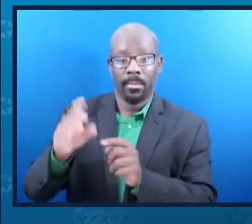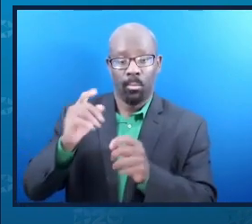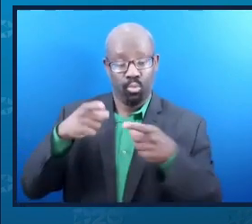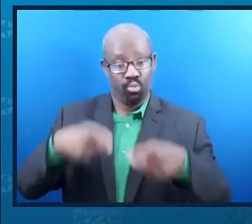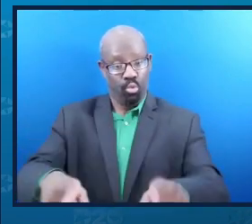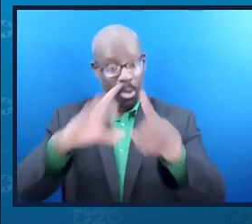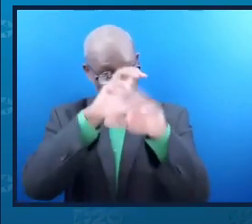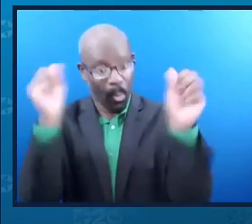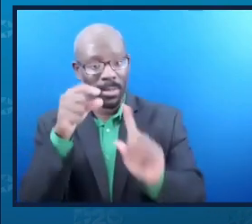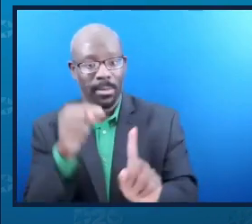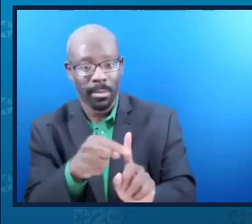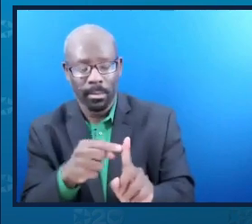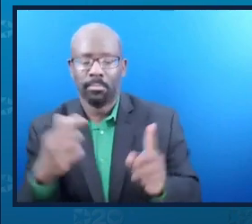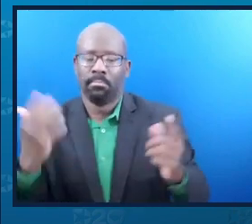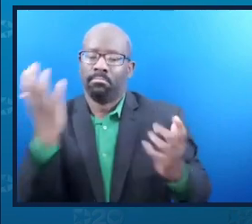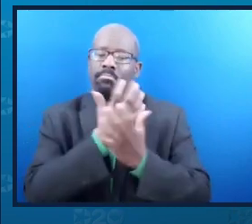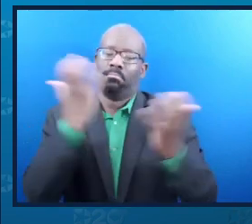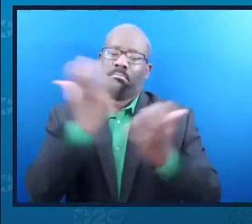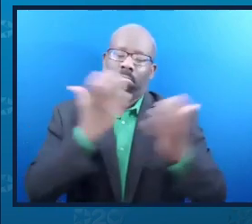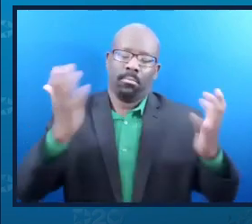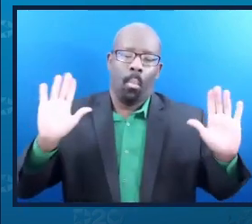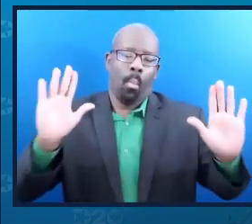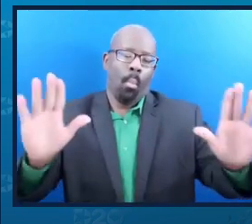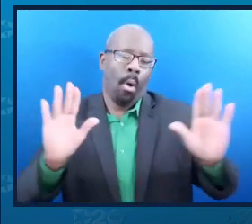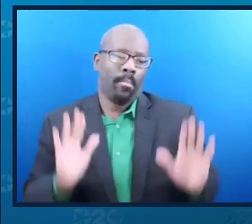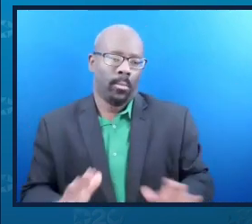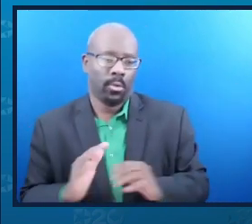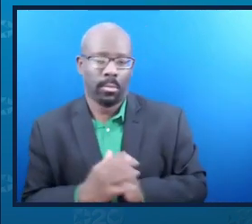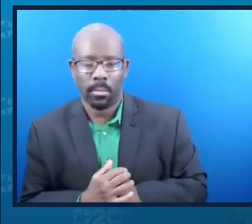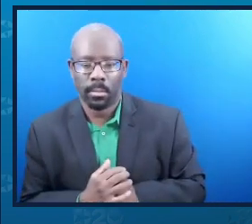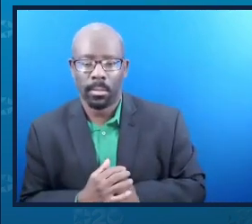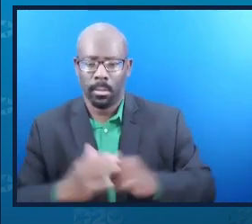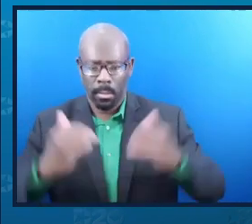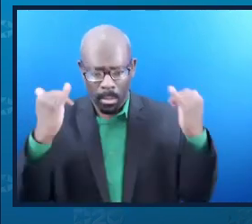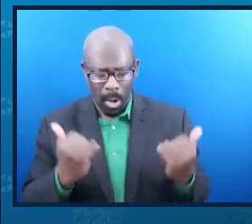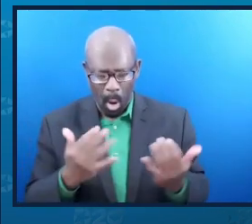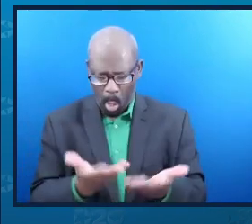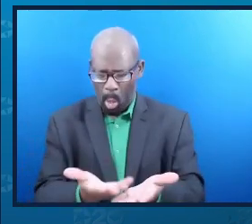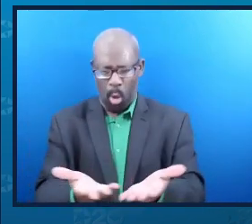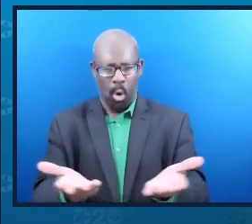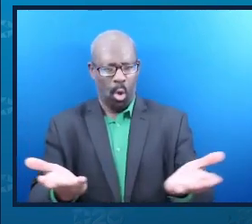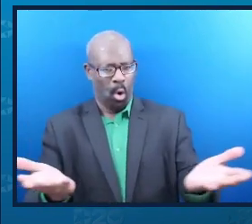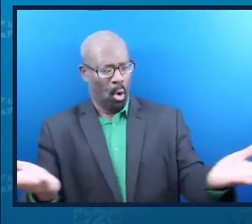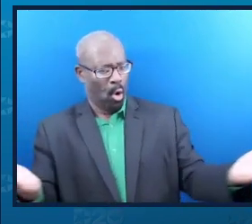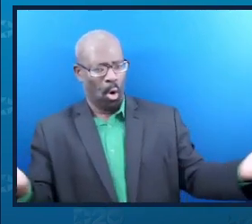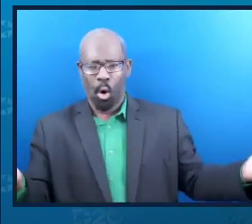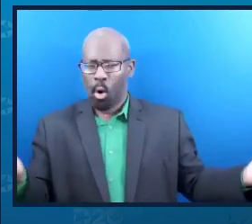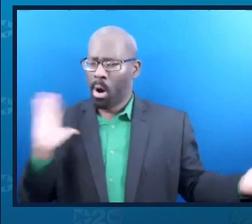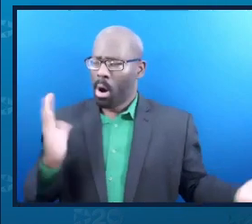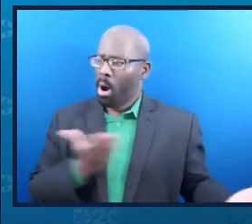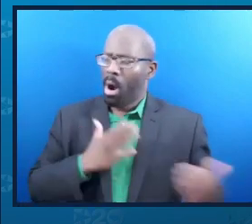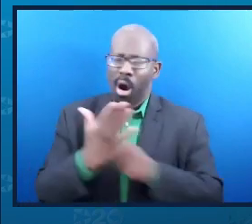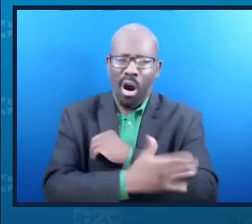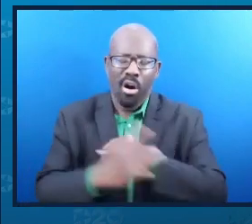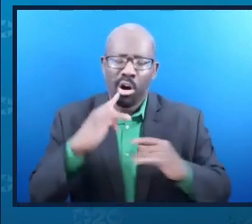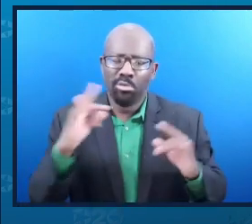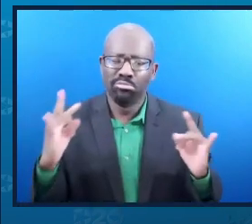IN THAT SPIRIT, WE COME TOGETHER AGAIN, NOT TO DECRY THE DARKNESS, BUT TO LIGHT A WAY